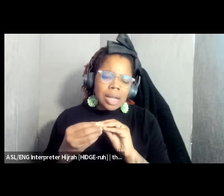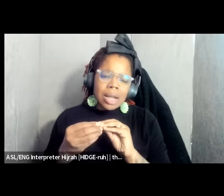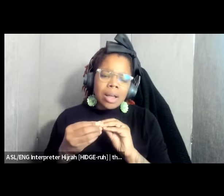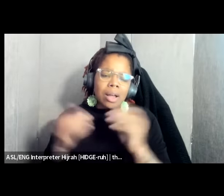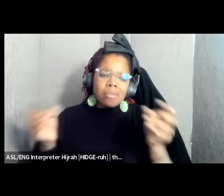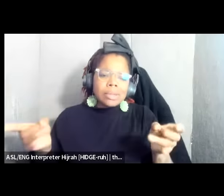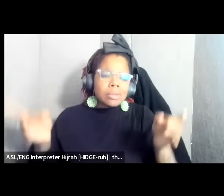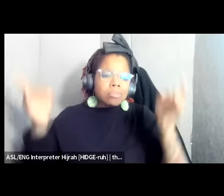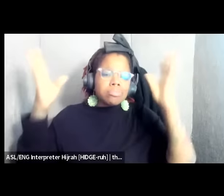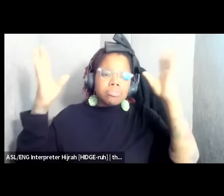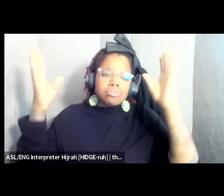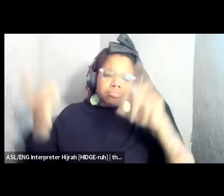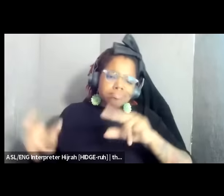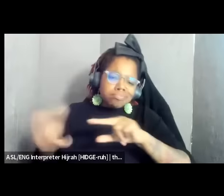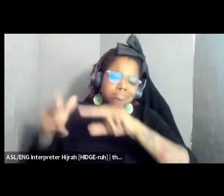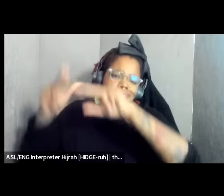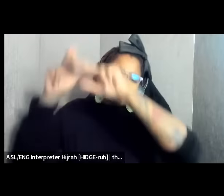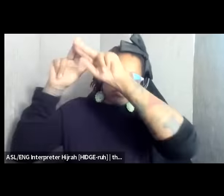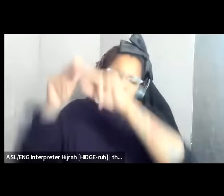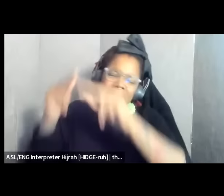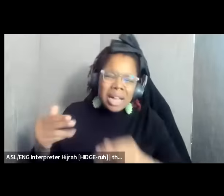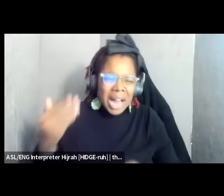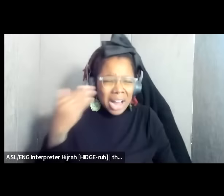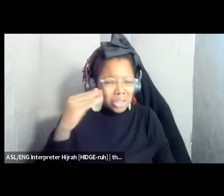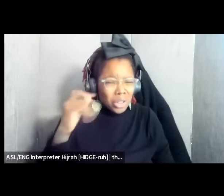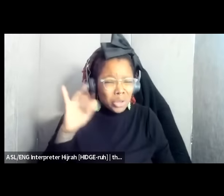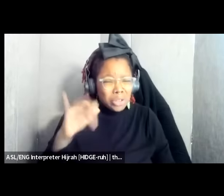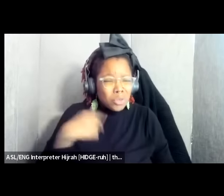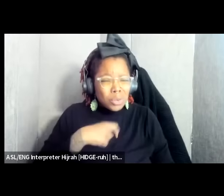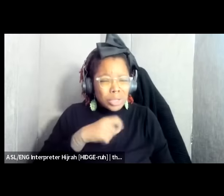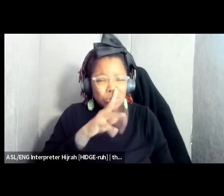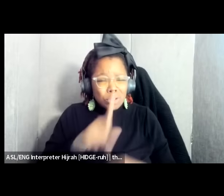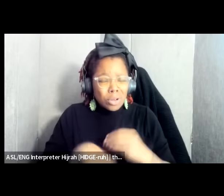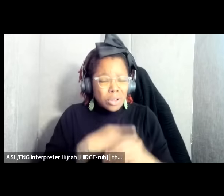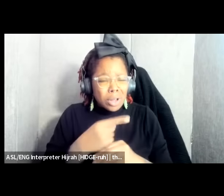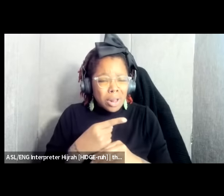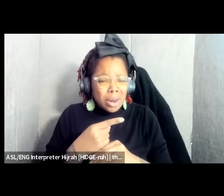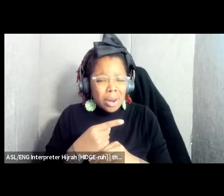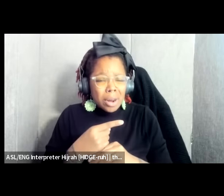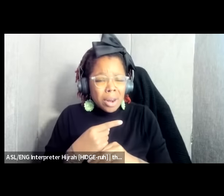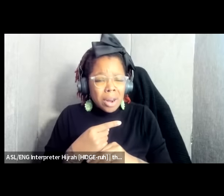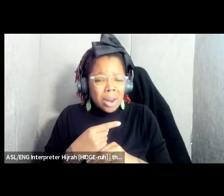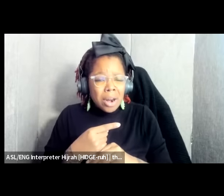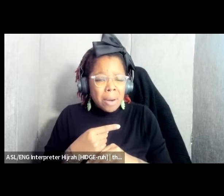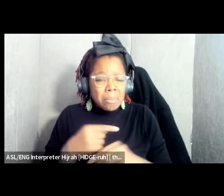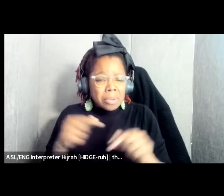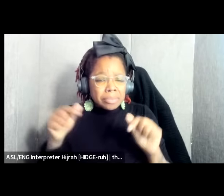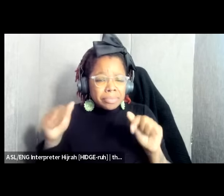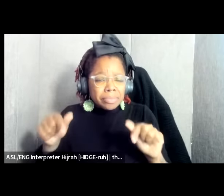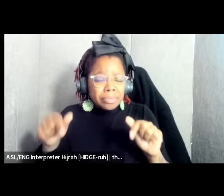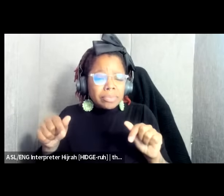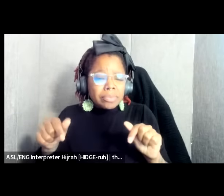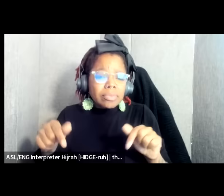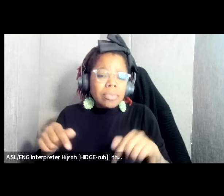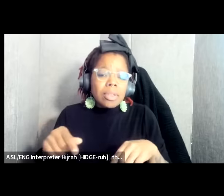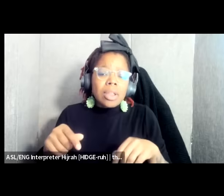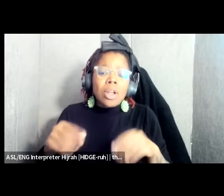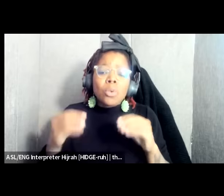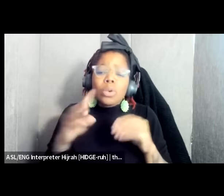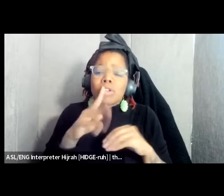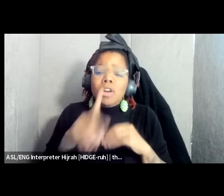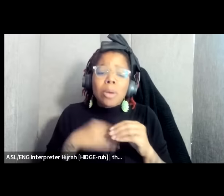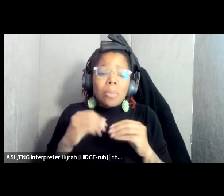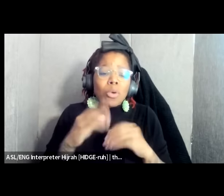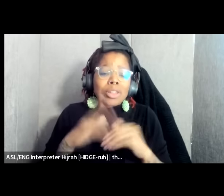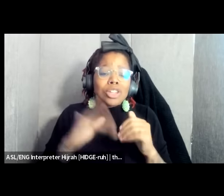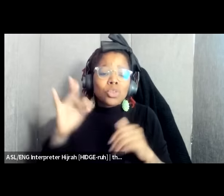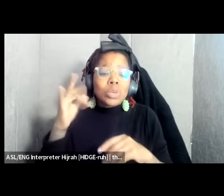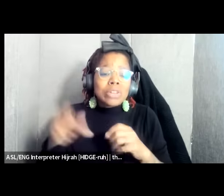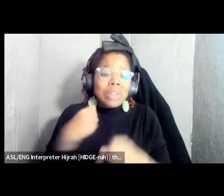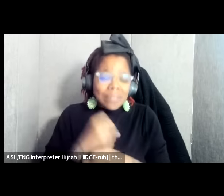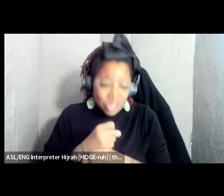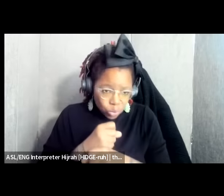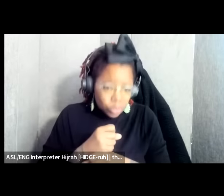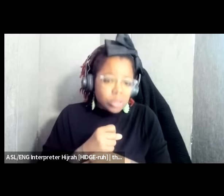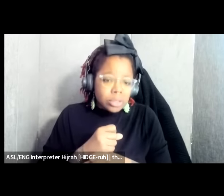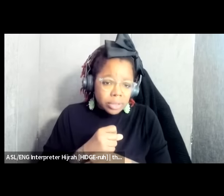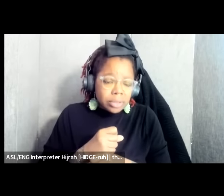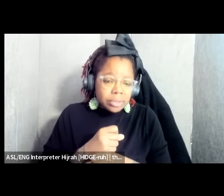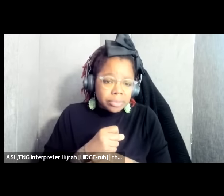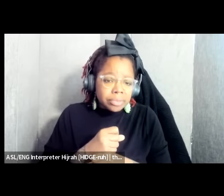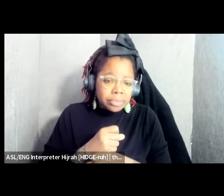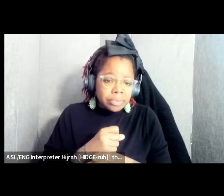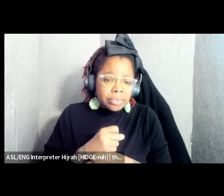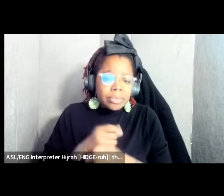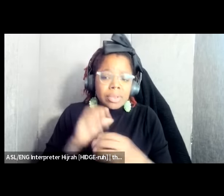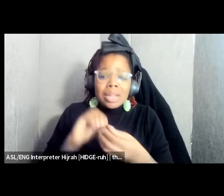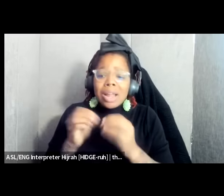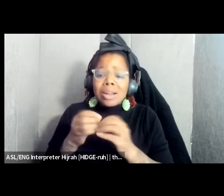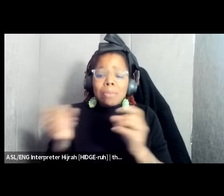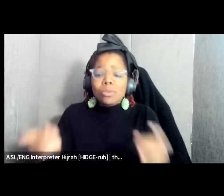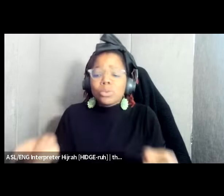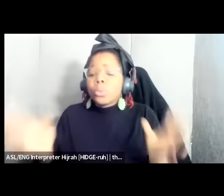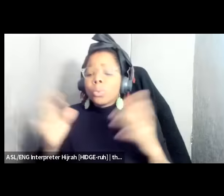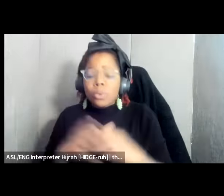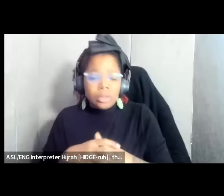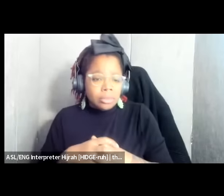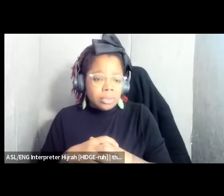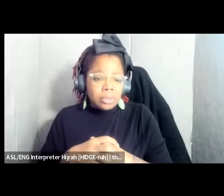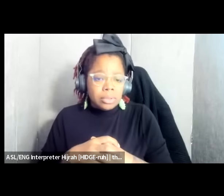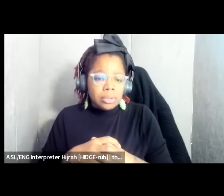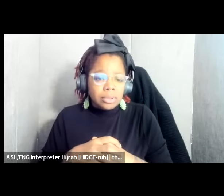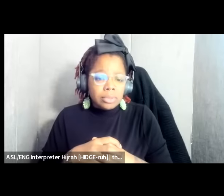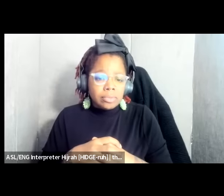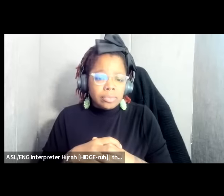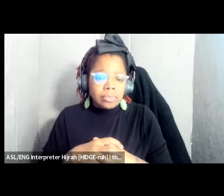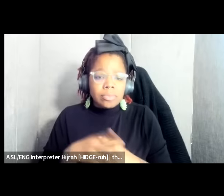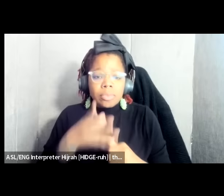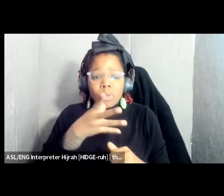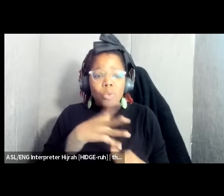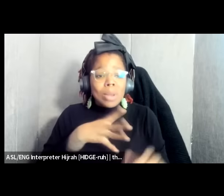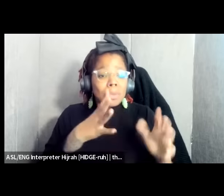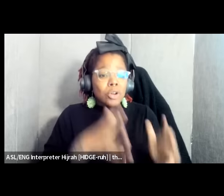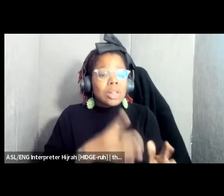The figures are truly overwhelming. I don't know if we should talk of genocide here in the DRC, because it's been going on for over 26 years. But the figures are overwhelming.